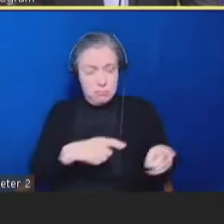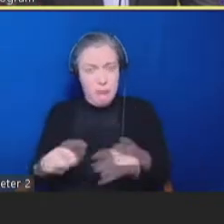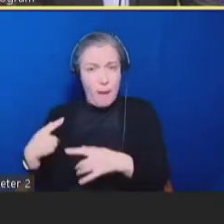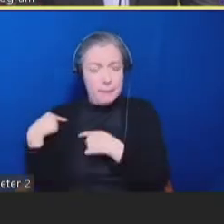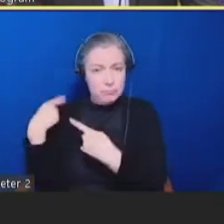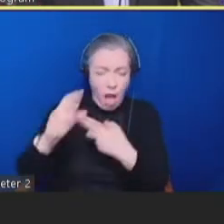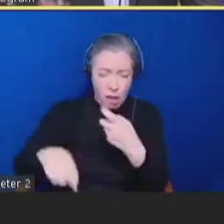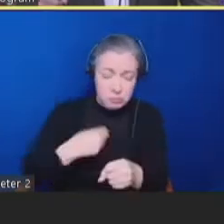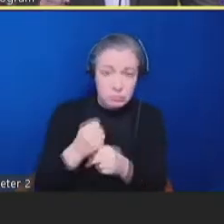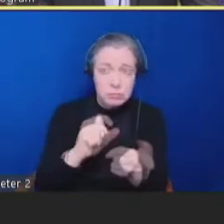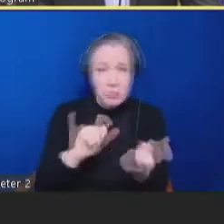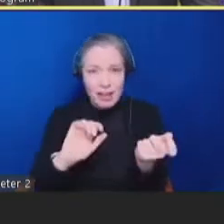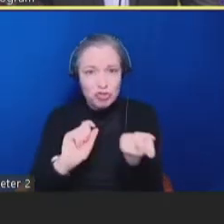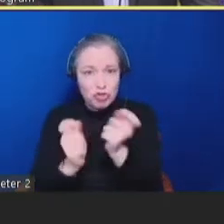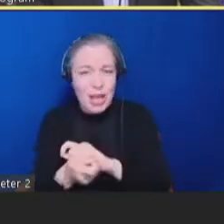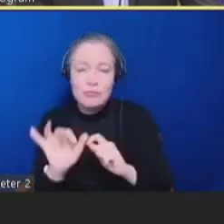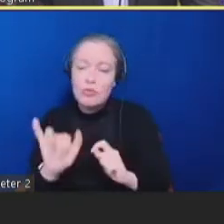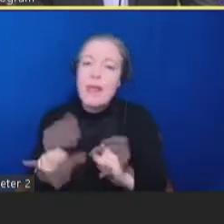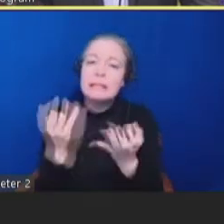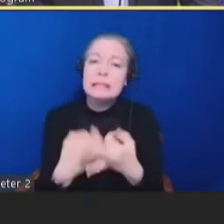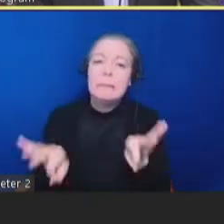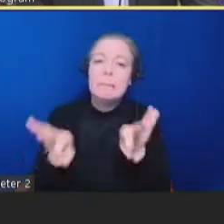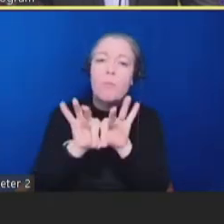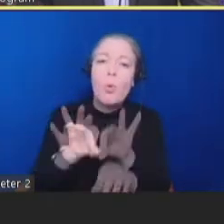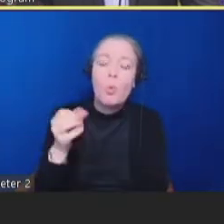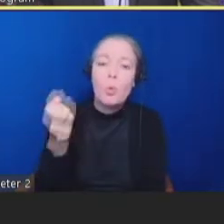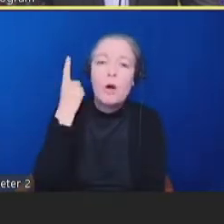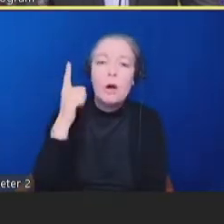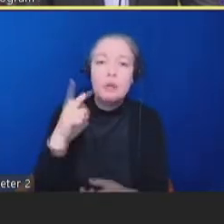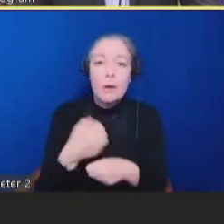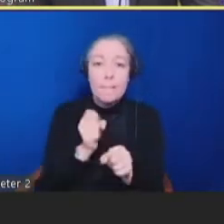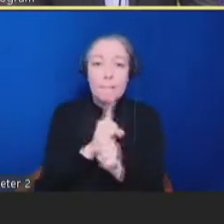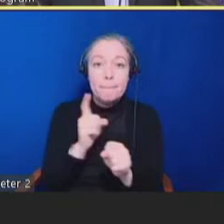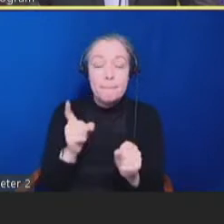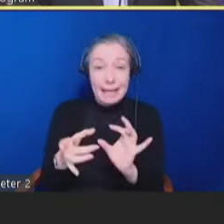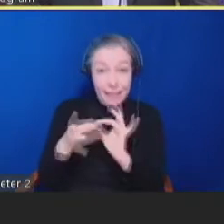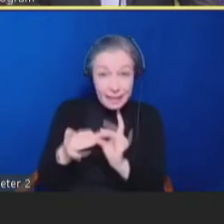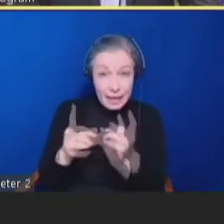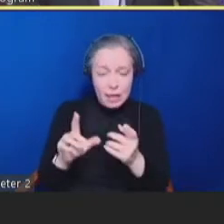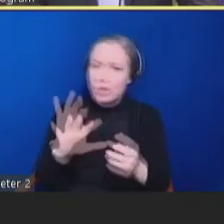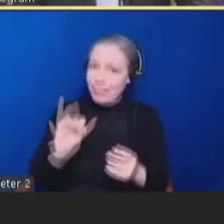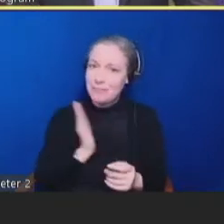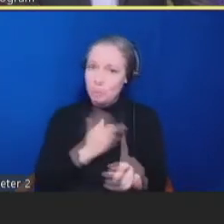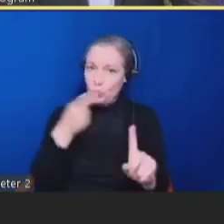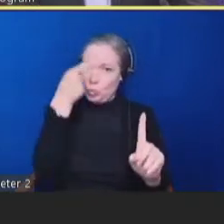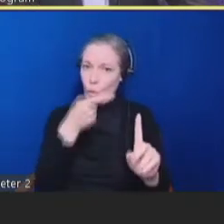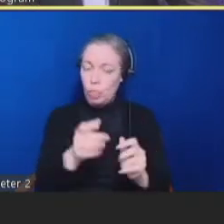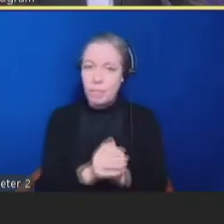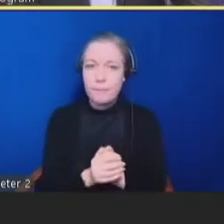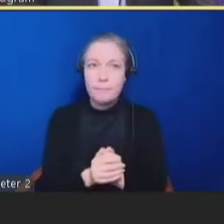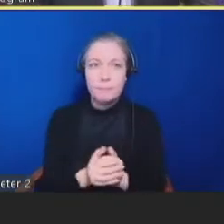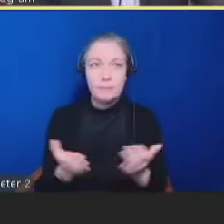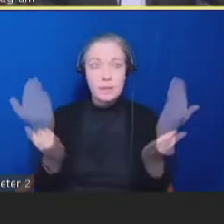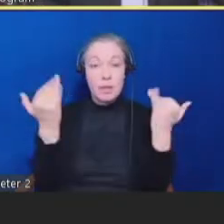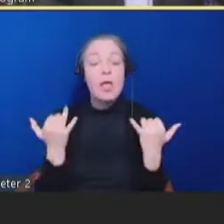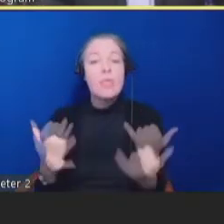And so, we can make that connection. That certainly is one of the goals that we have. Now, the vaccine ecosystem here -- my colleague, Miranda,